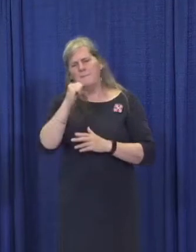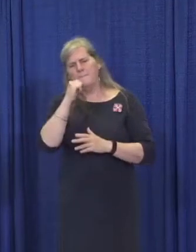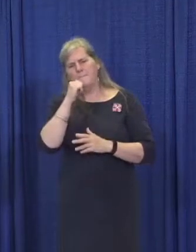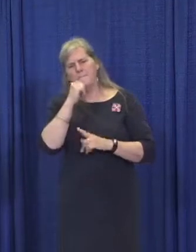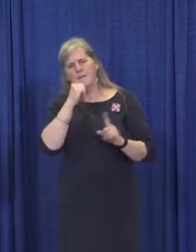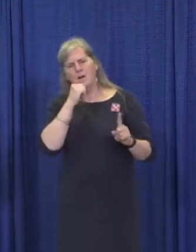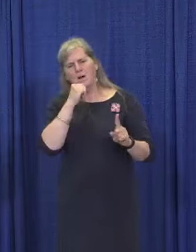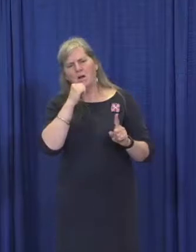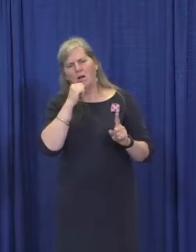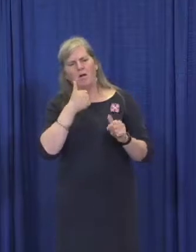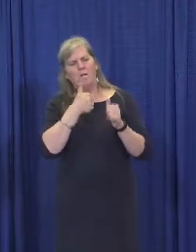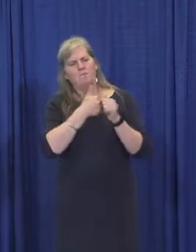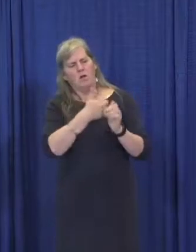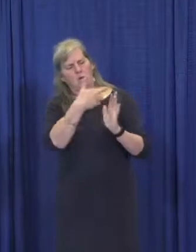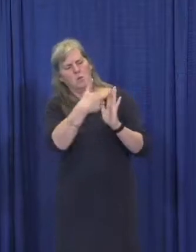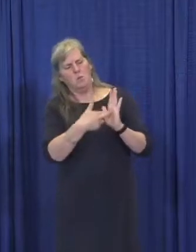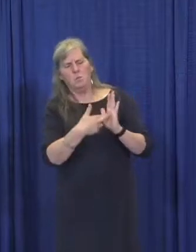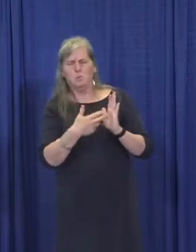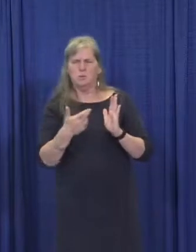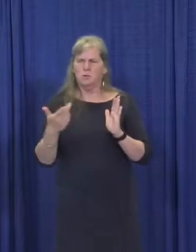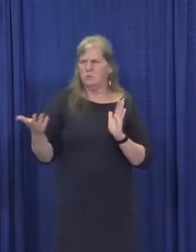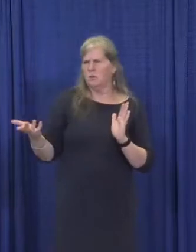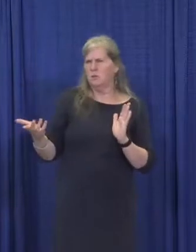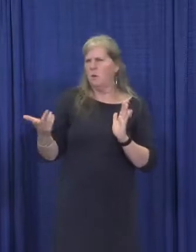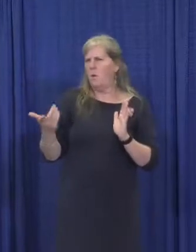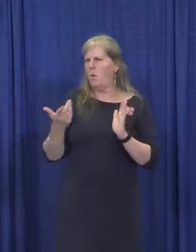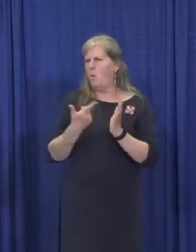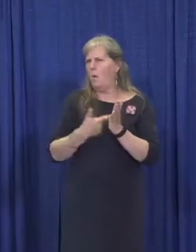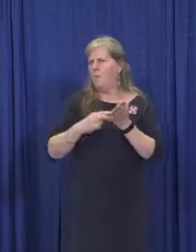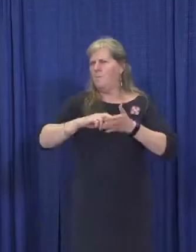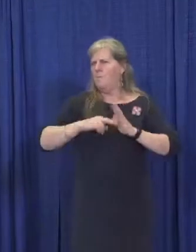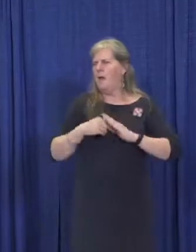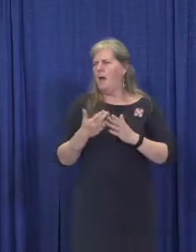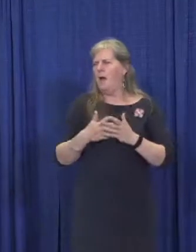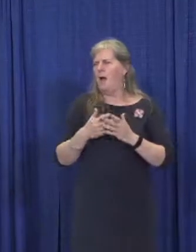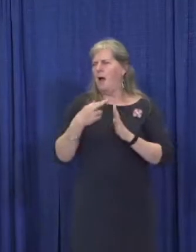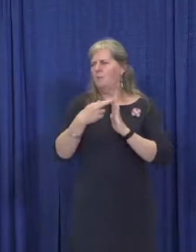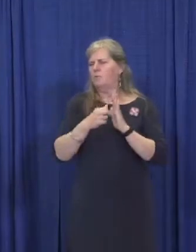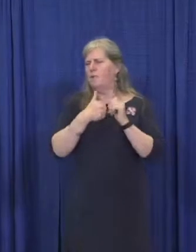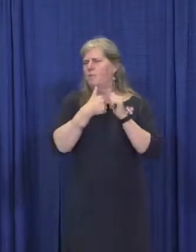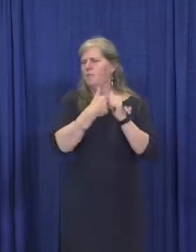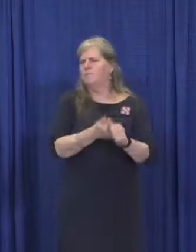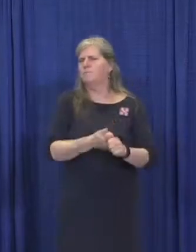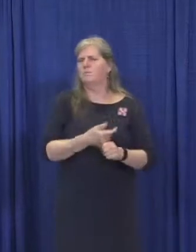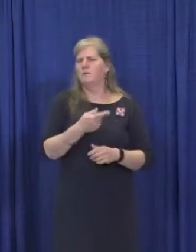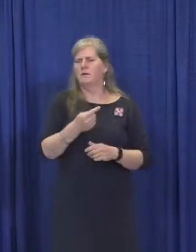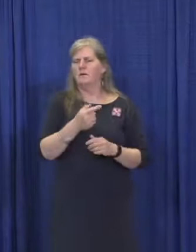breaking the rules, are they not